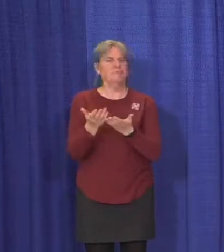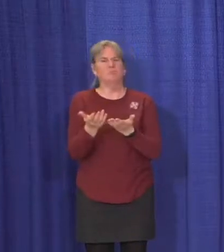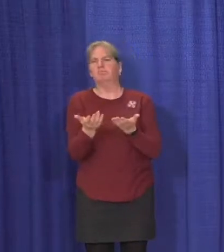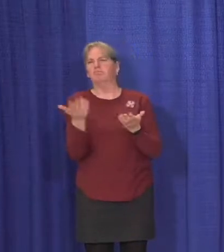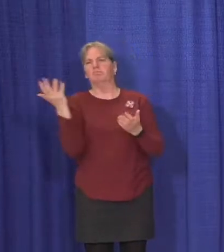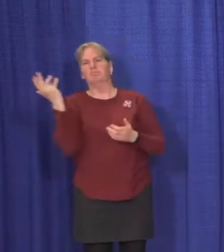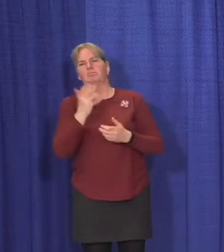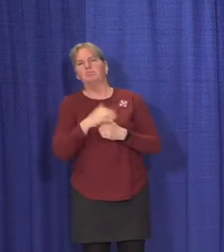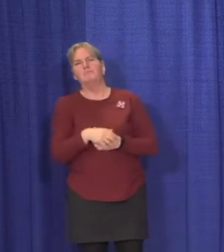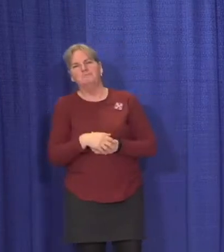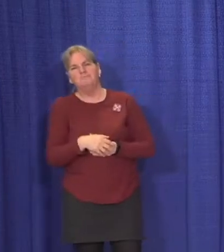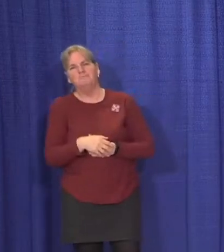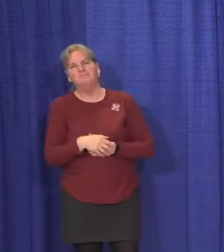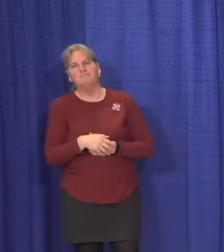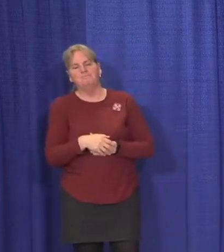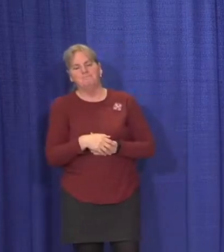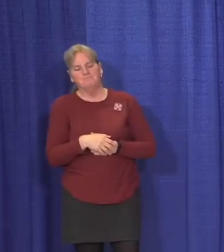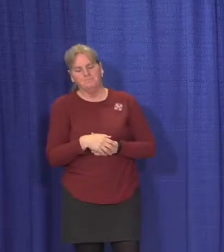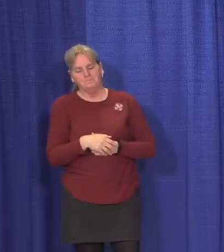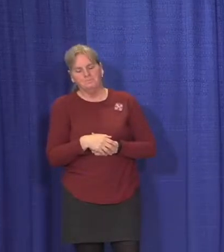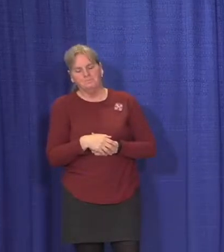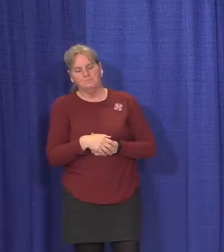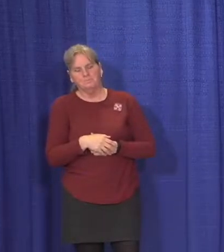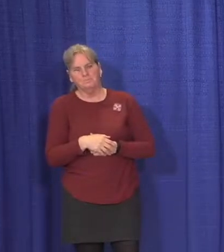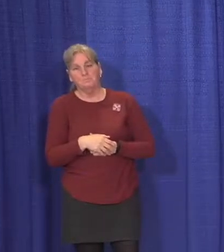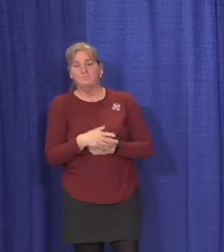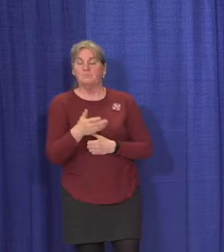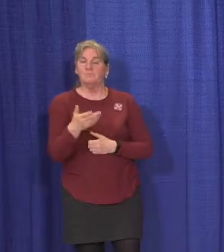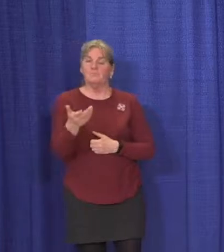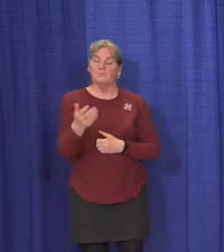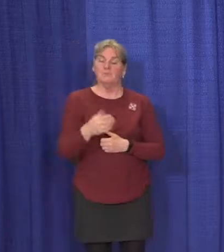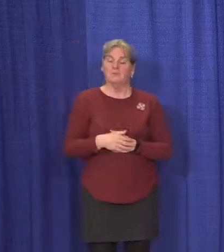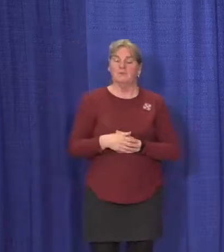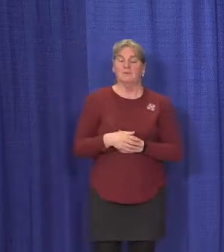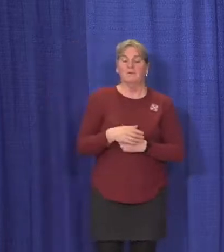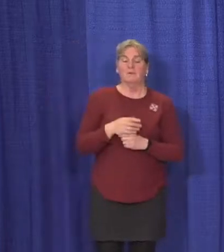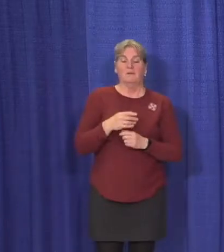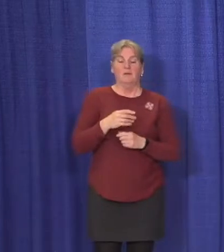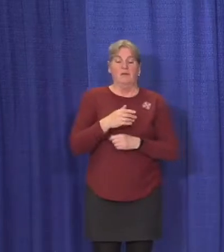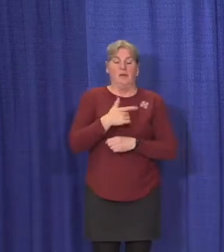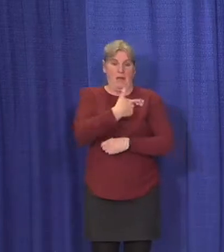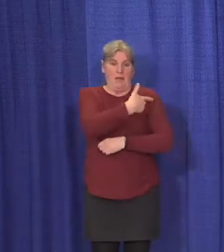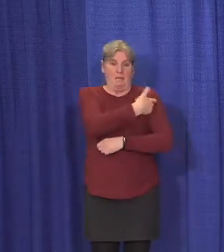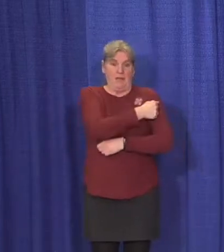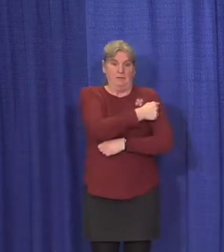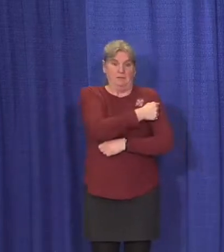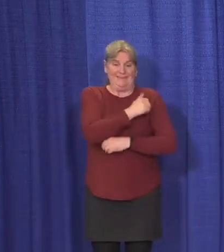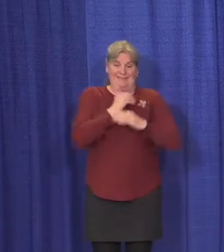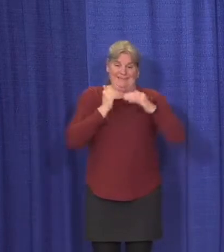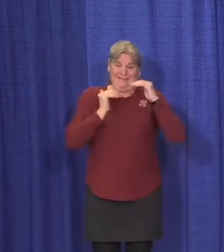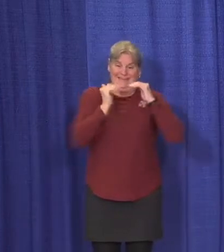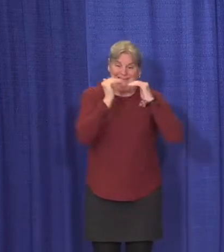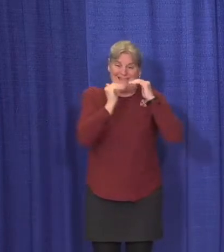are right snow. As we approach 75 percent first